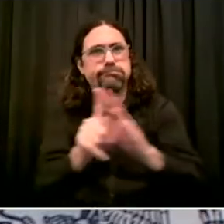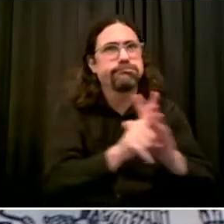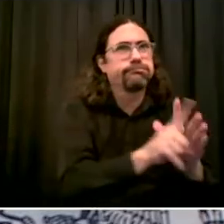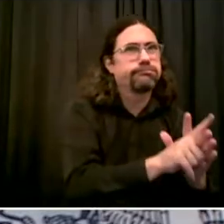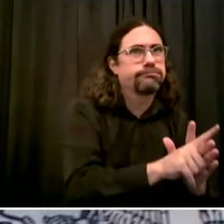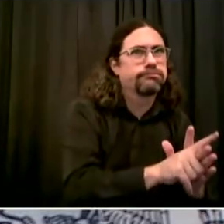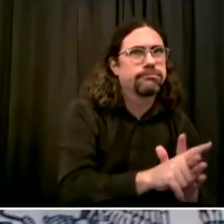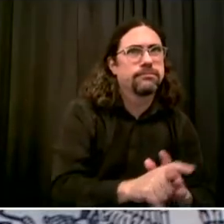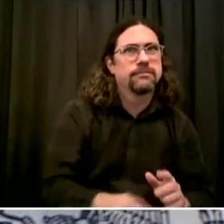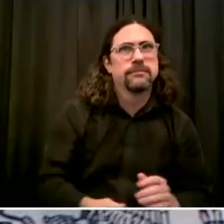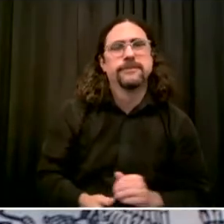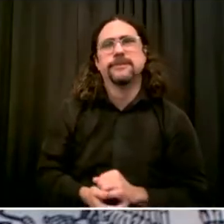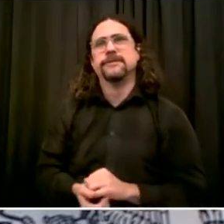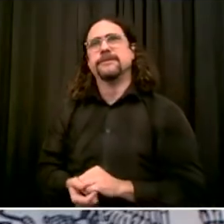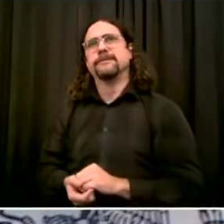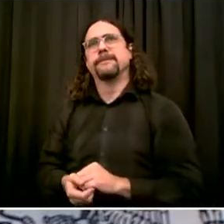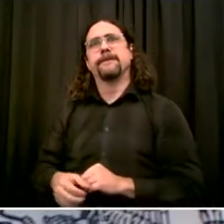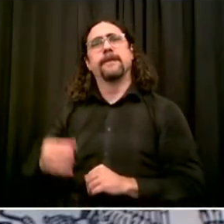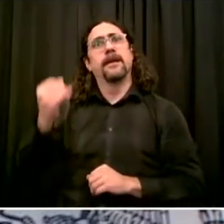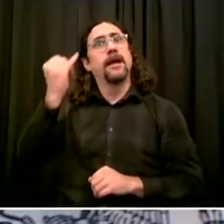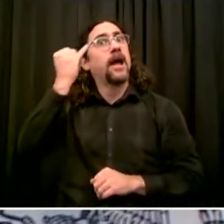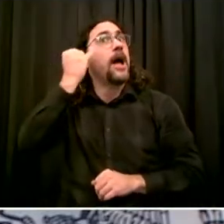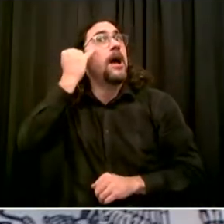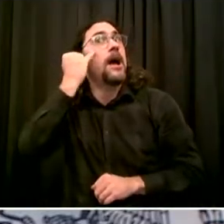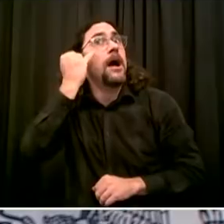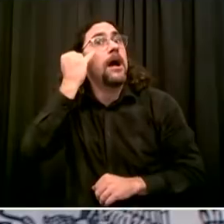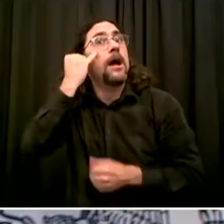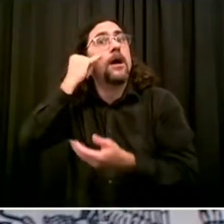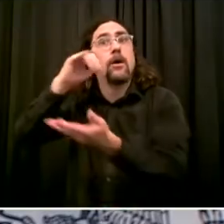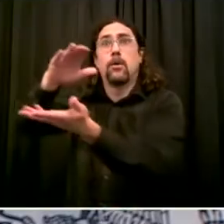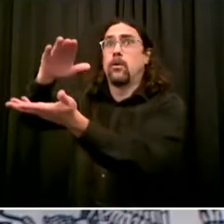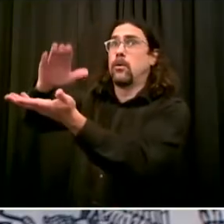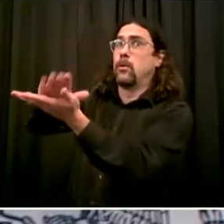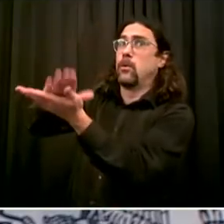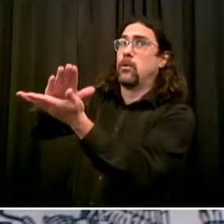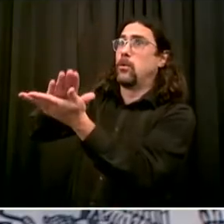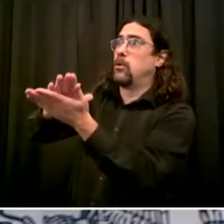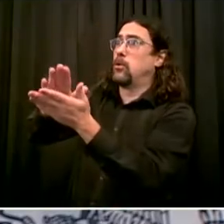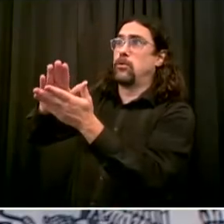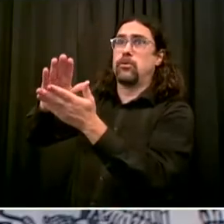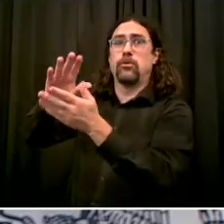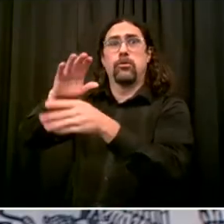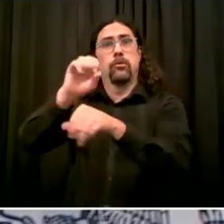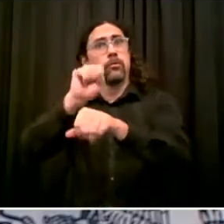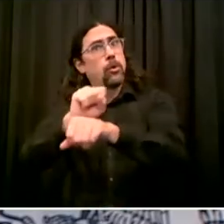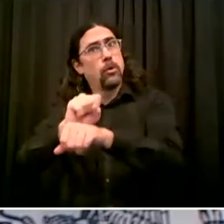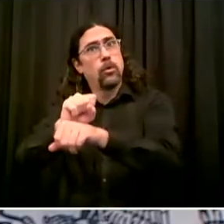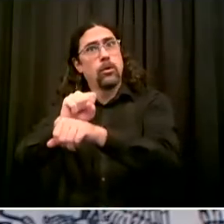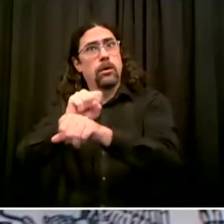OUTCOME. WHEN YOU DO NOT HAVE ALL OF THE PIECES OFTHE CRIMINAL JUSTICE SYSTEM WORKING THAT EFFECTS THE REALITY.